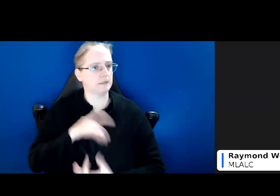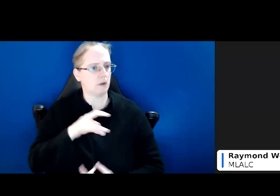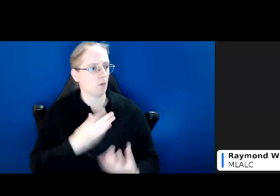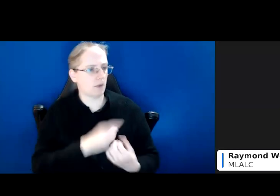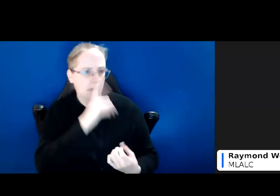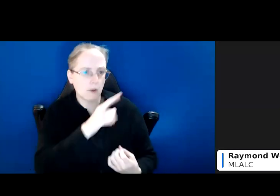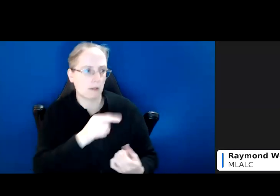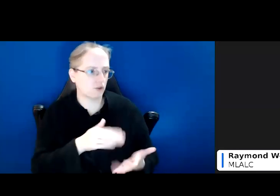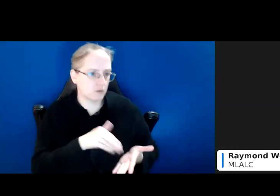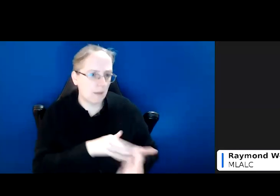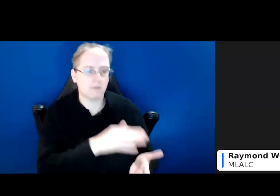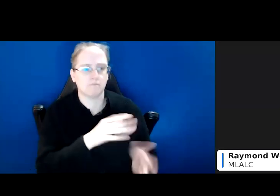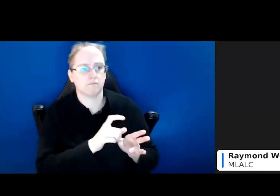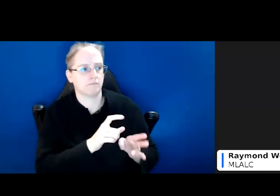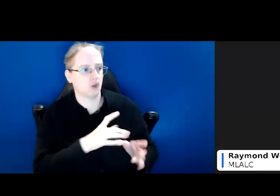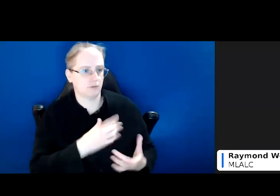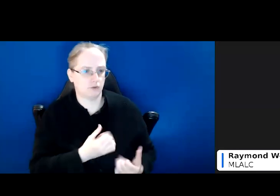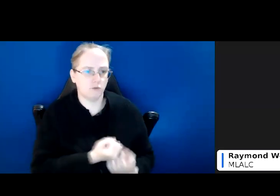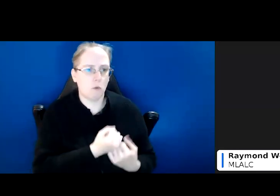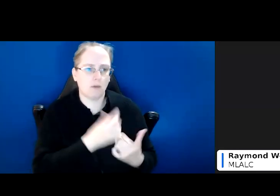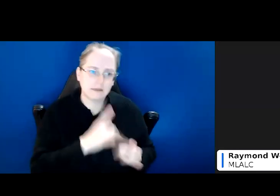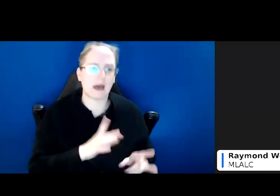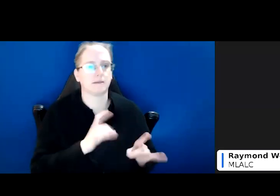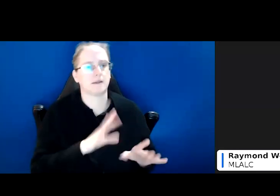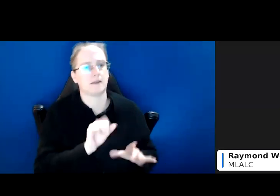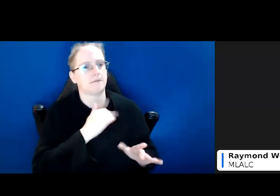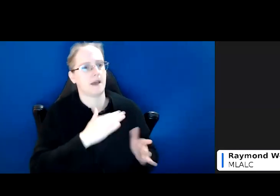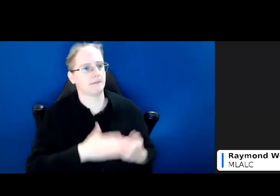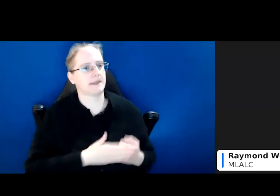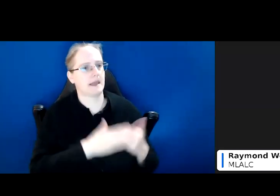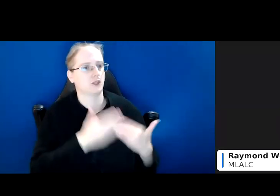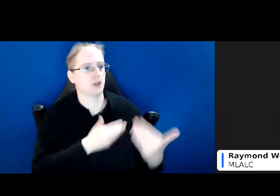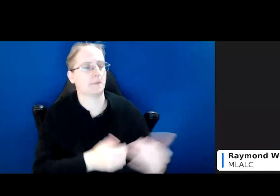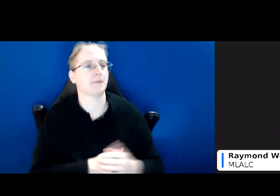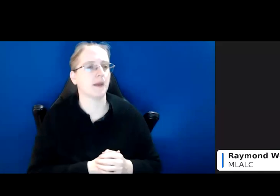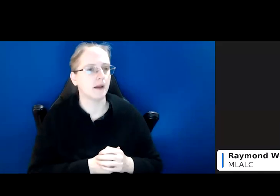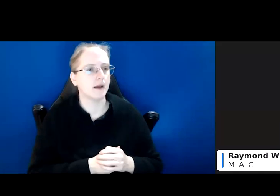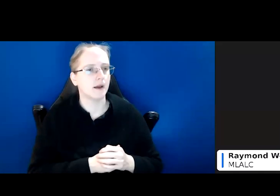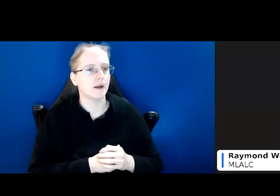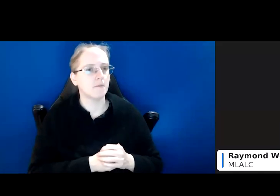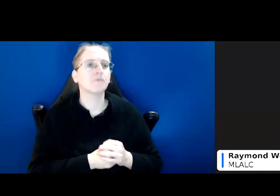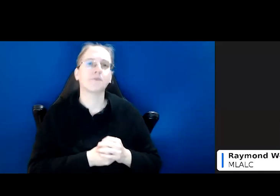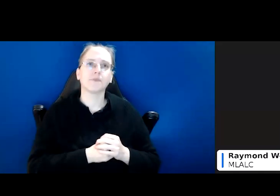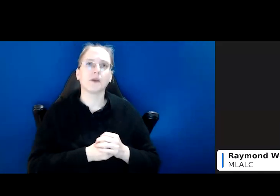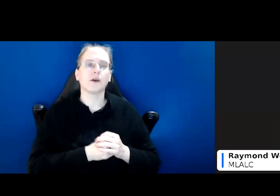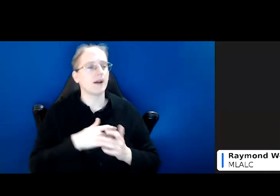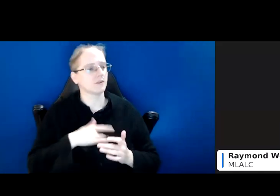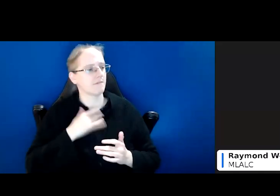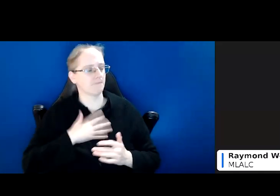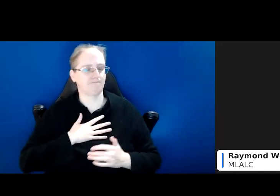And I wanted a sort of started to do that because I figured it was different spaces, you know, where I could go, you know, so that I could do it.